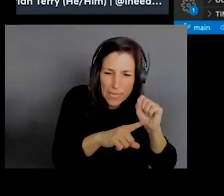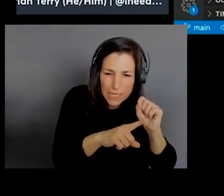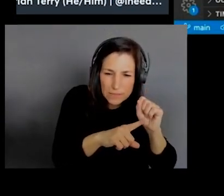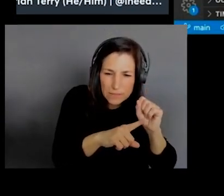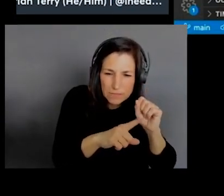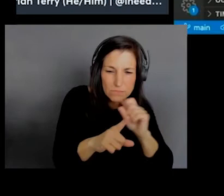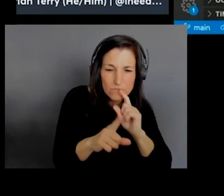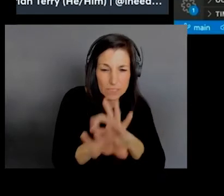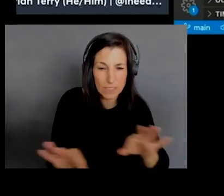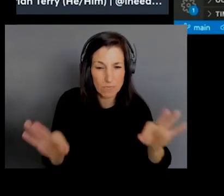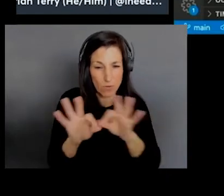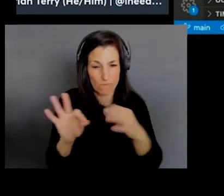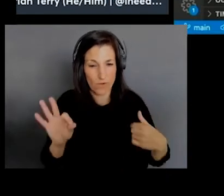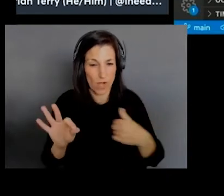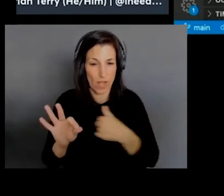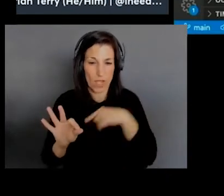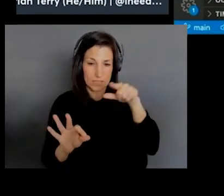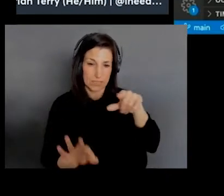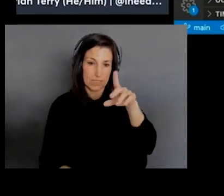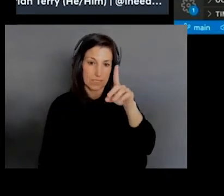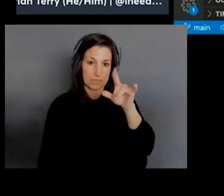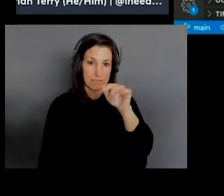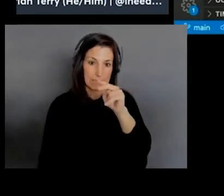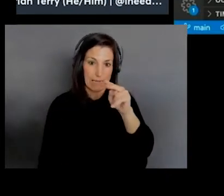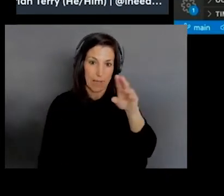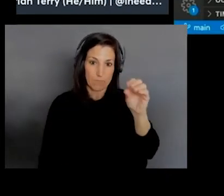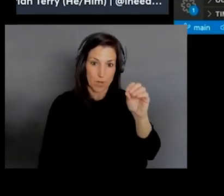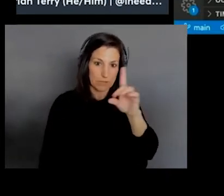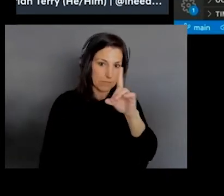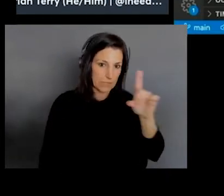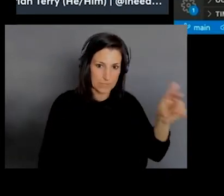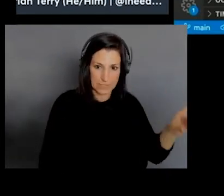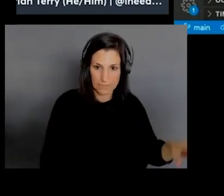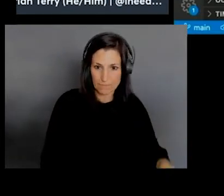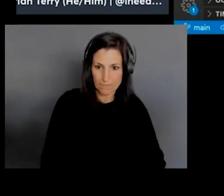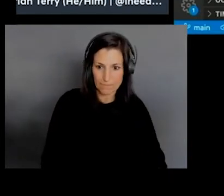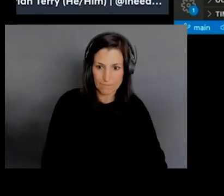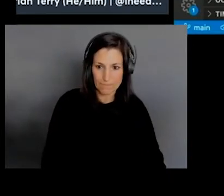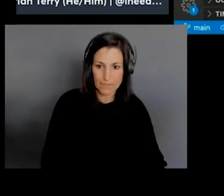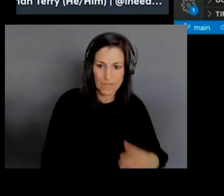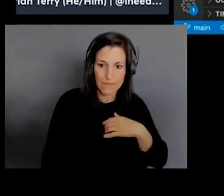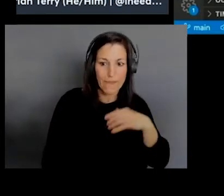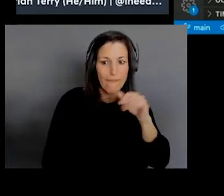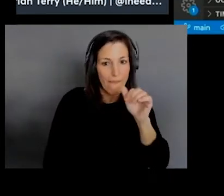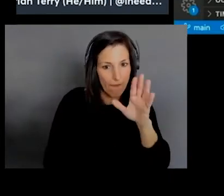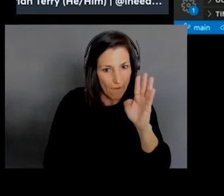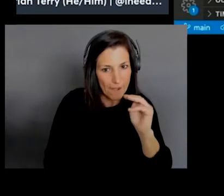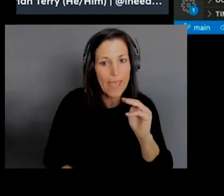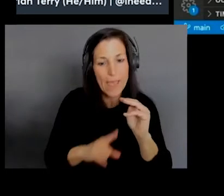is gonna be the DynamoDB, right? So I'm gonna pass in the ARN of that global table that I just built.